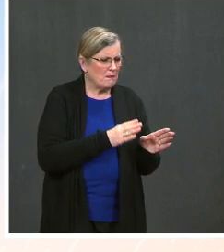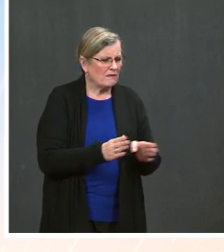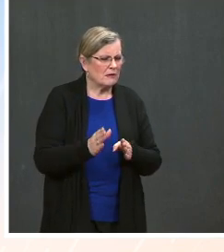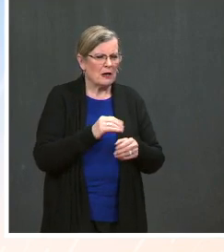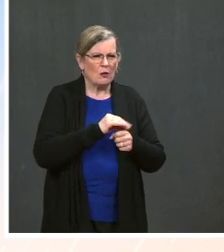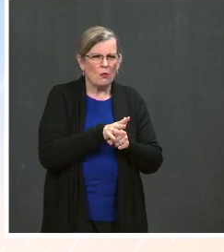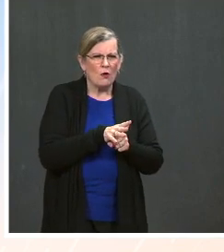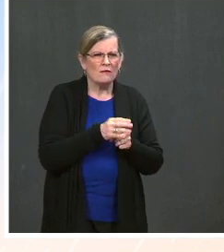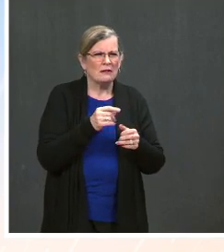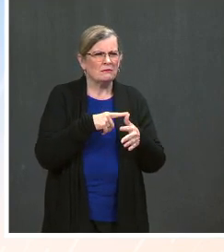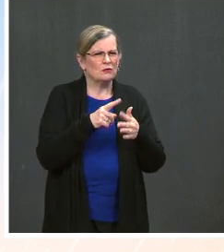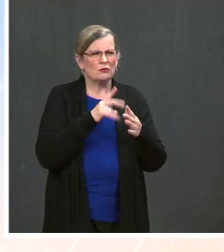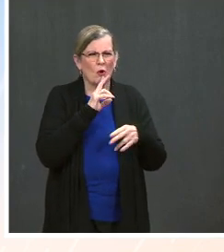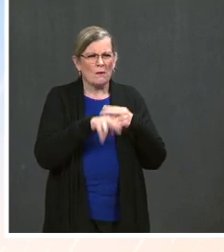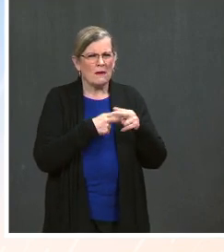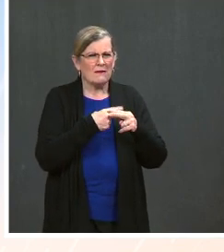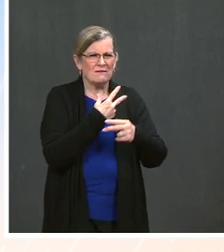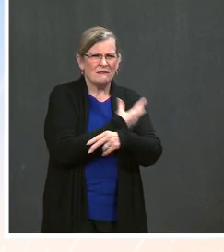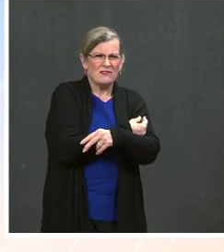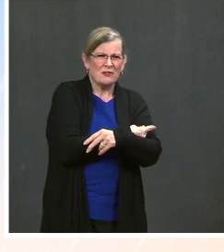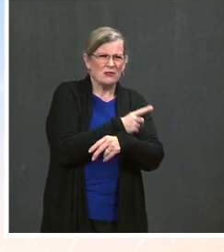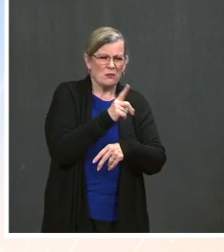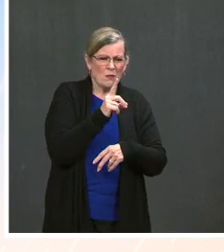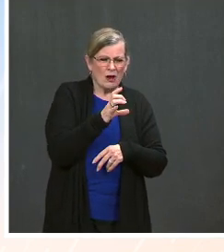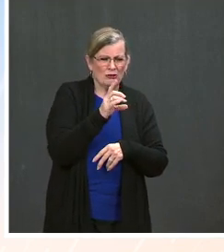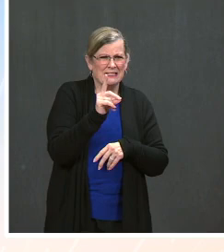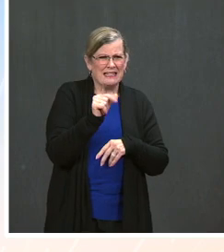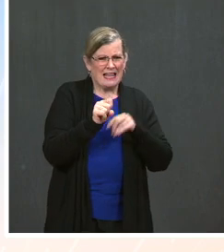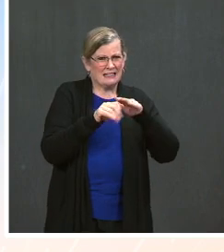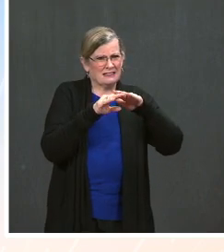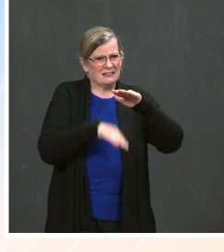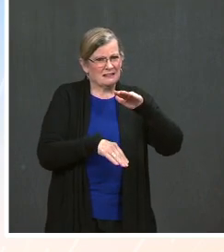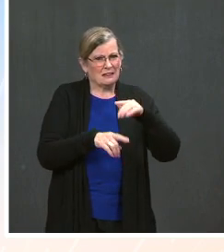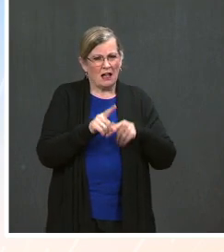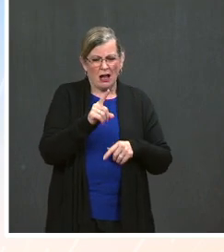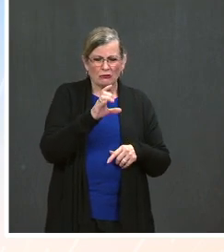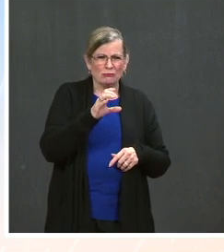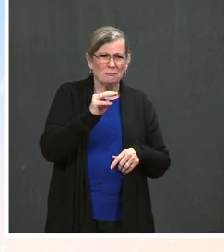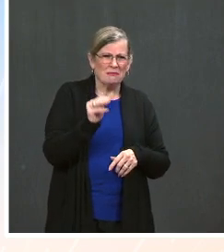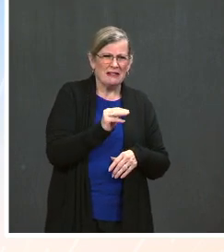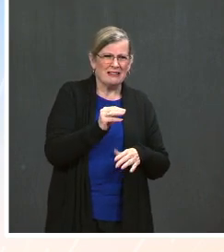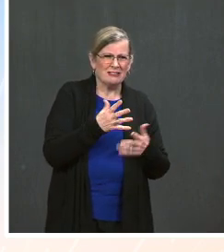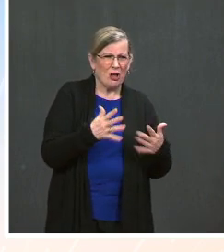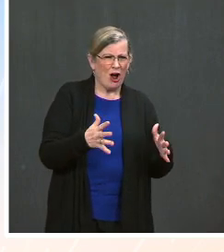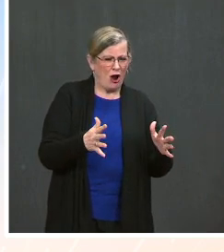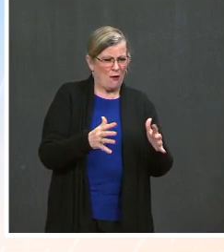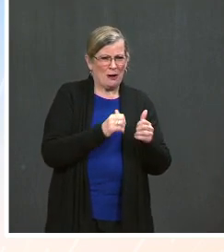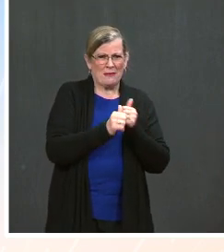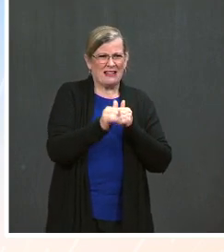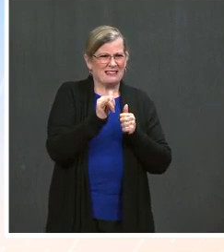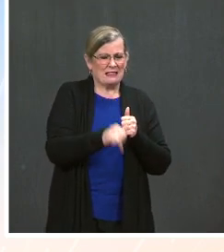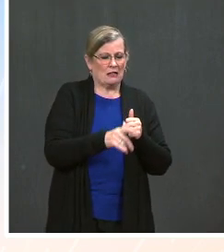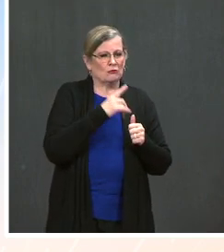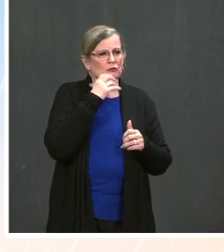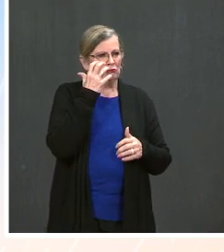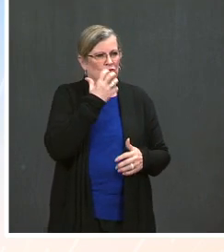100 days, 100 million -- doubling that number up. So what he's laid out is working. Now, we just need to continue to work